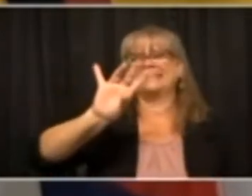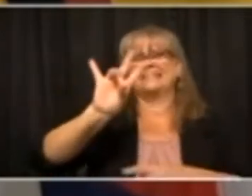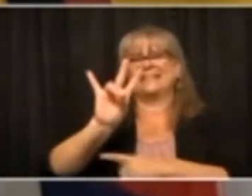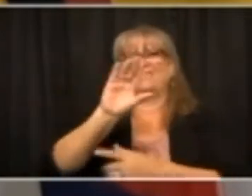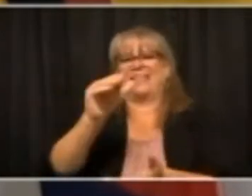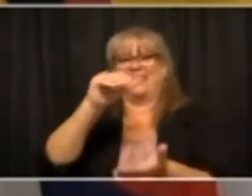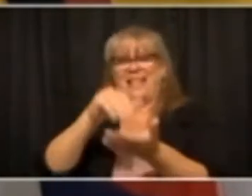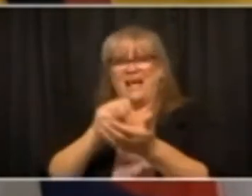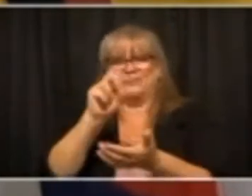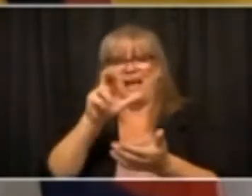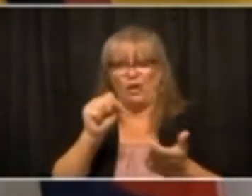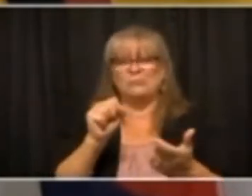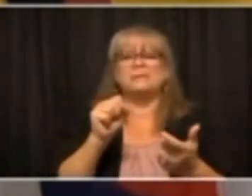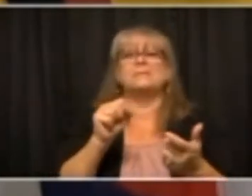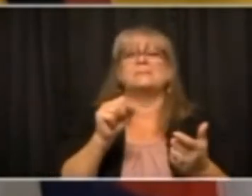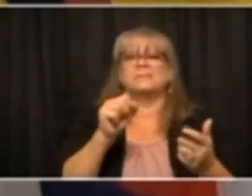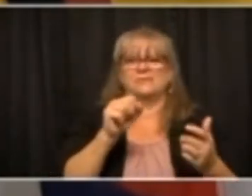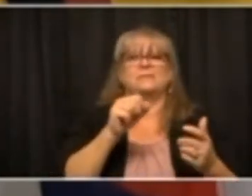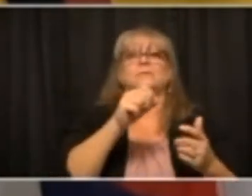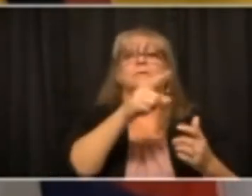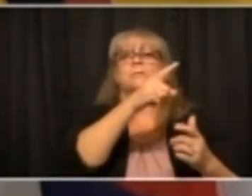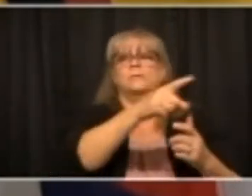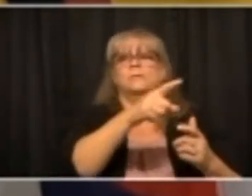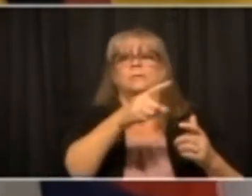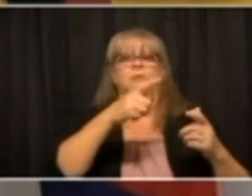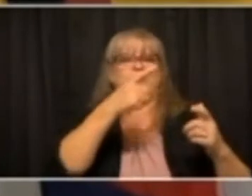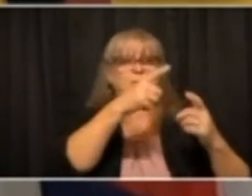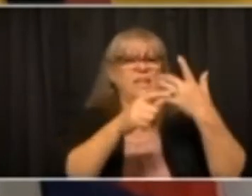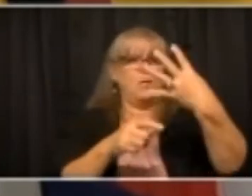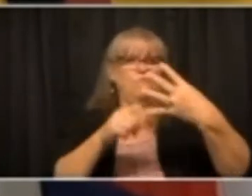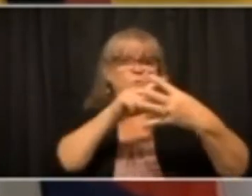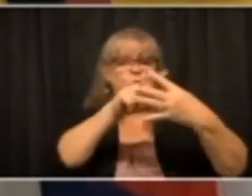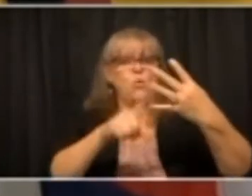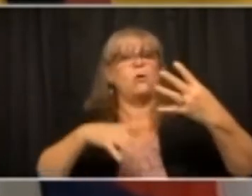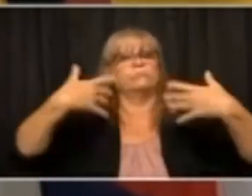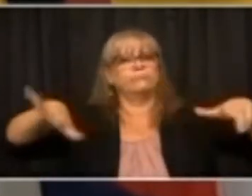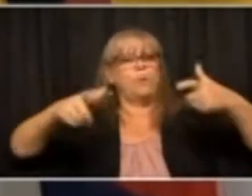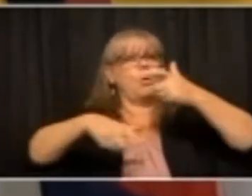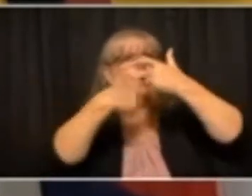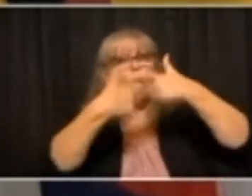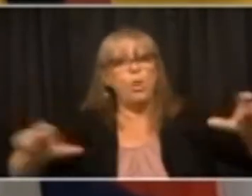wildfires in the history of our state because of the nature and where it is